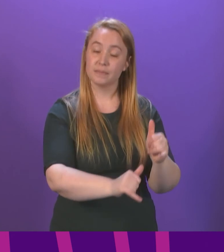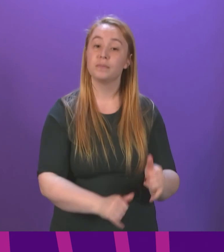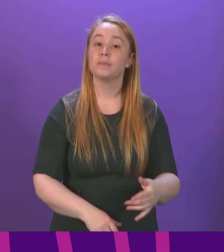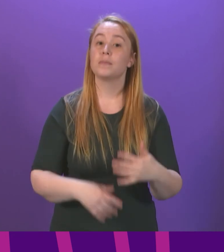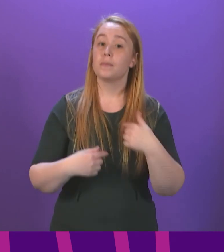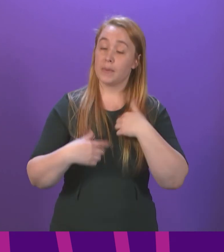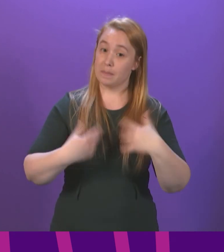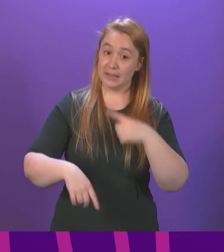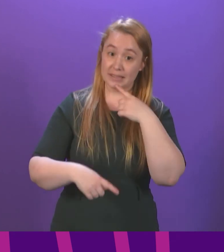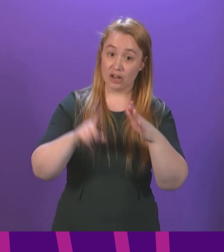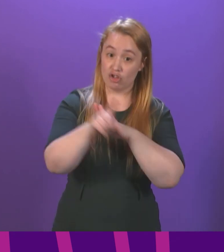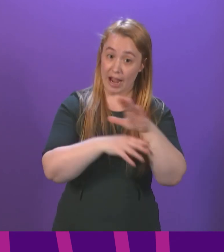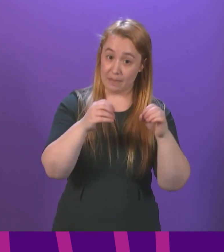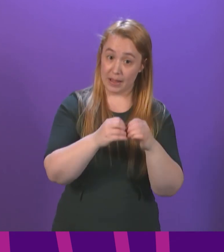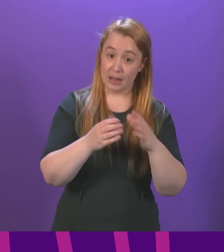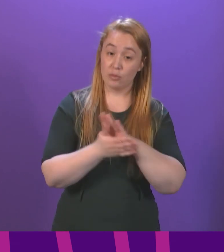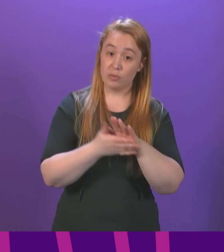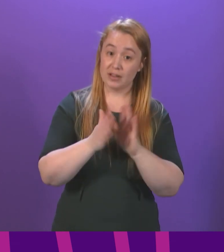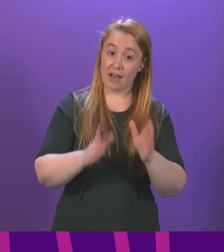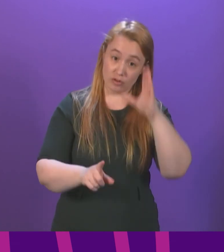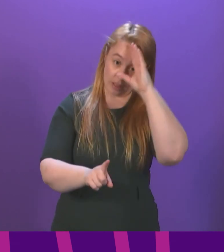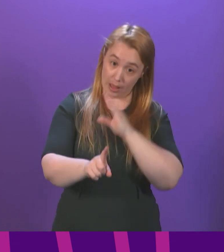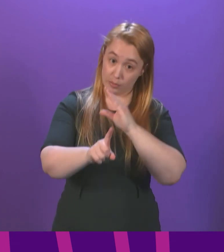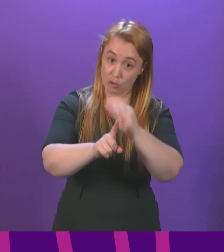that includes making companies aware of the extensive package of measures that are available